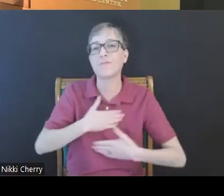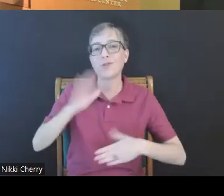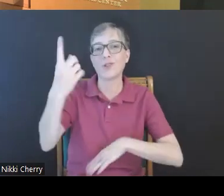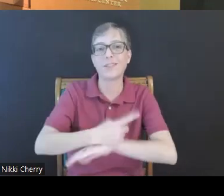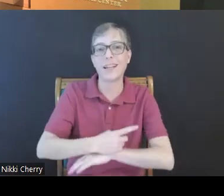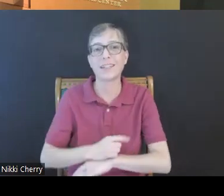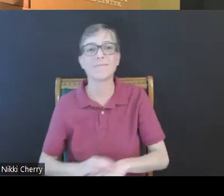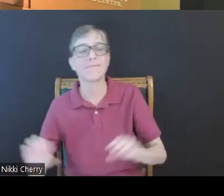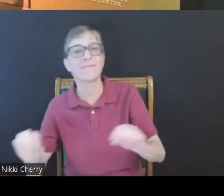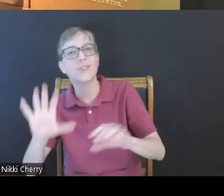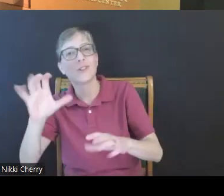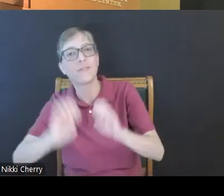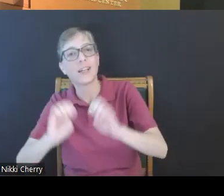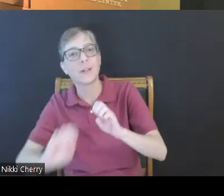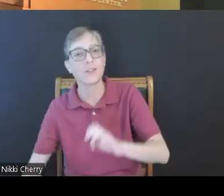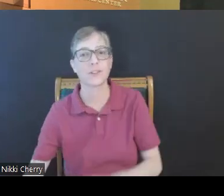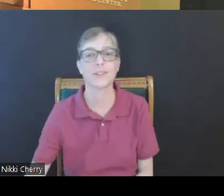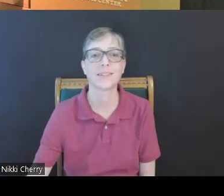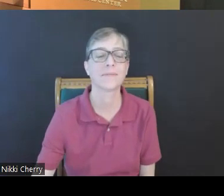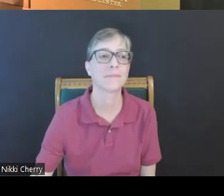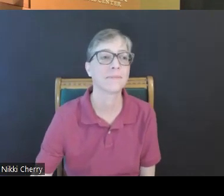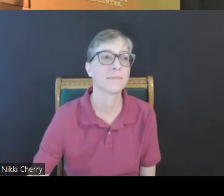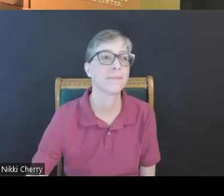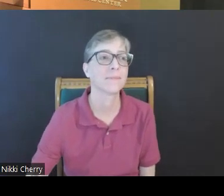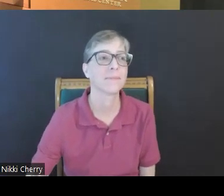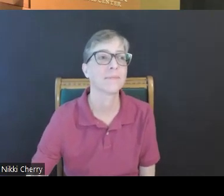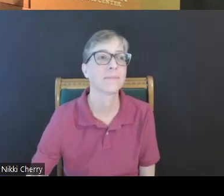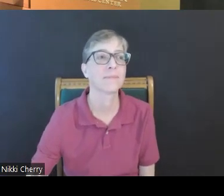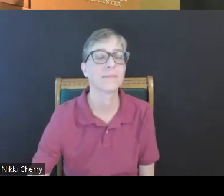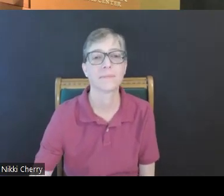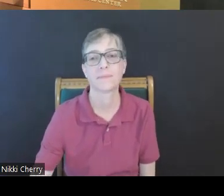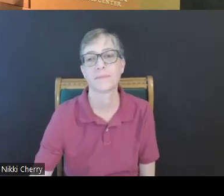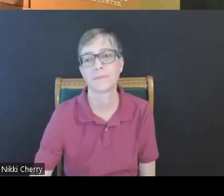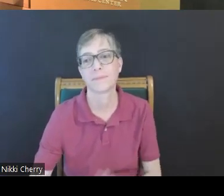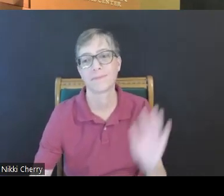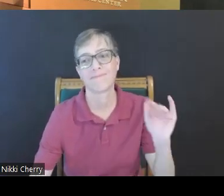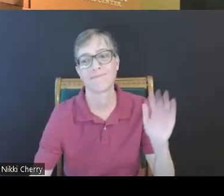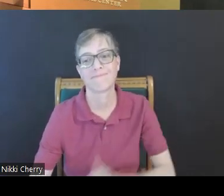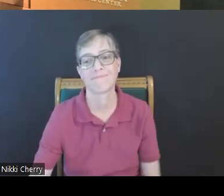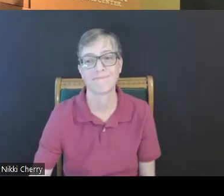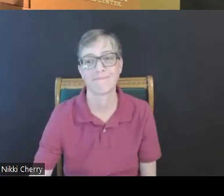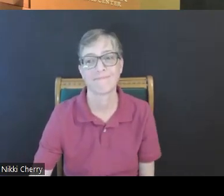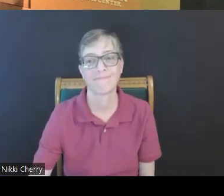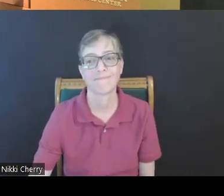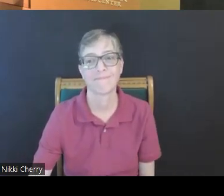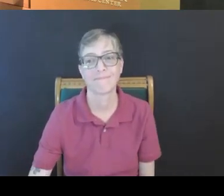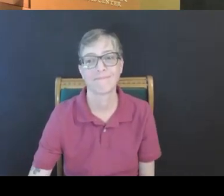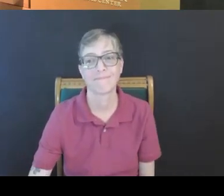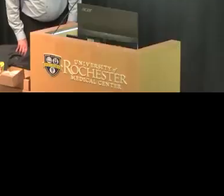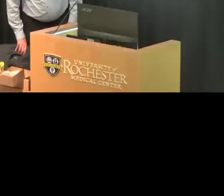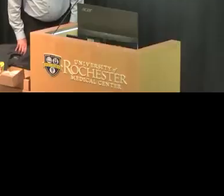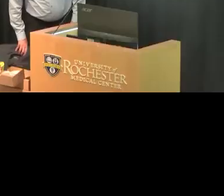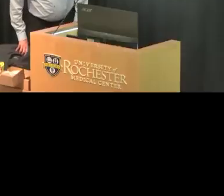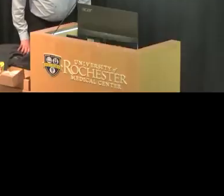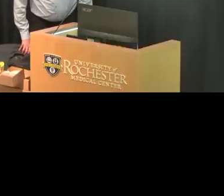evaluations thank you